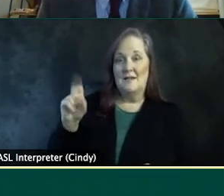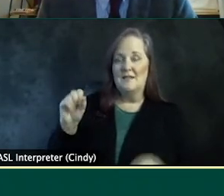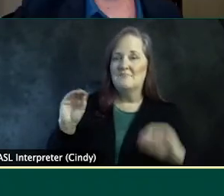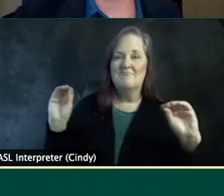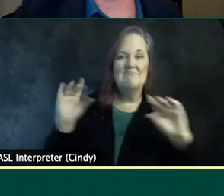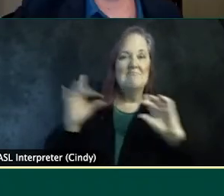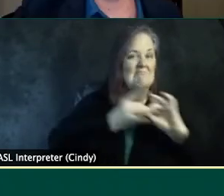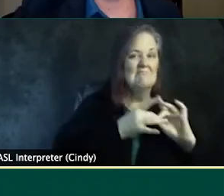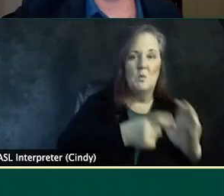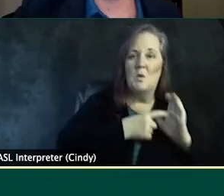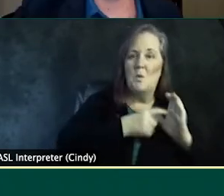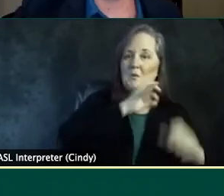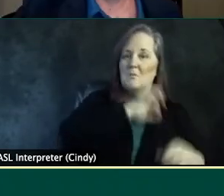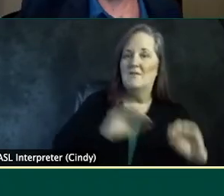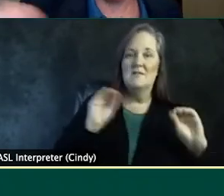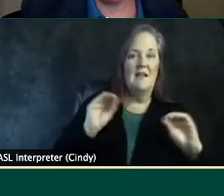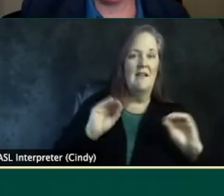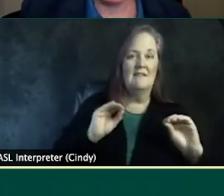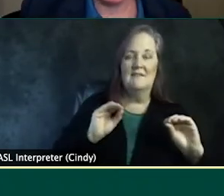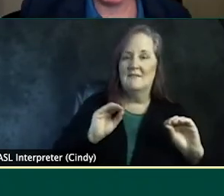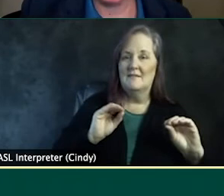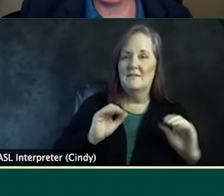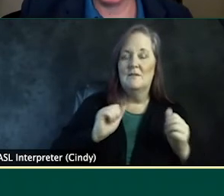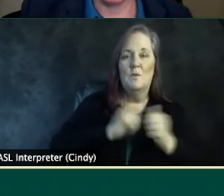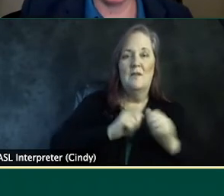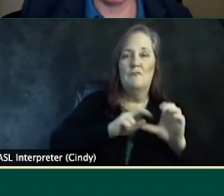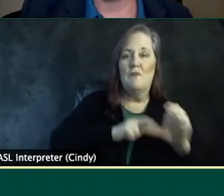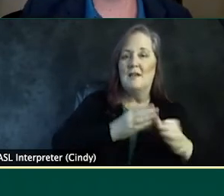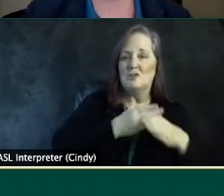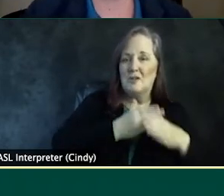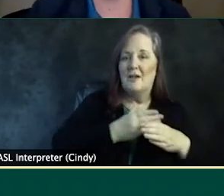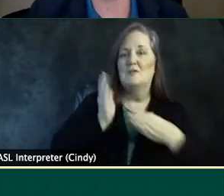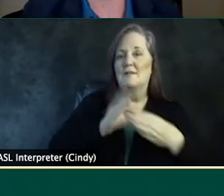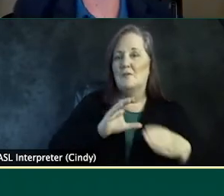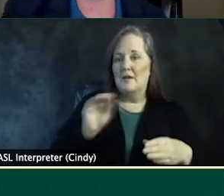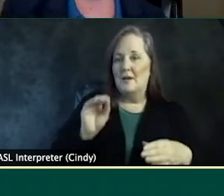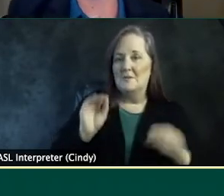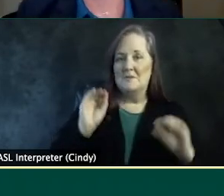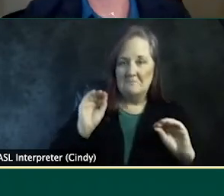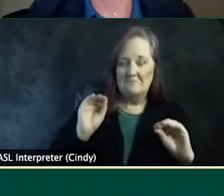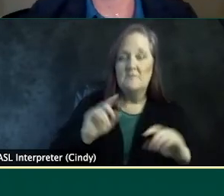Would this, -- let's see. What's the chance that Uber and Lyft might cease operations